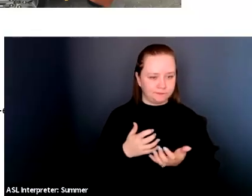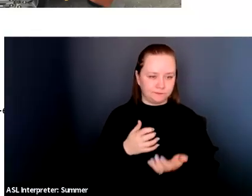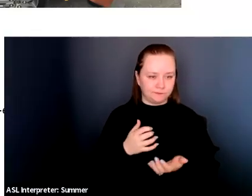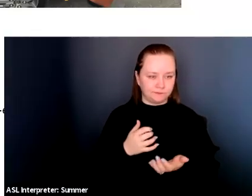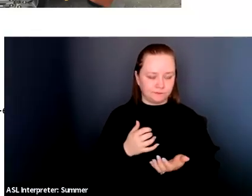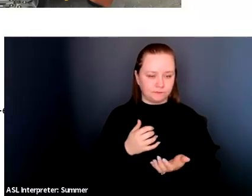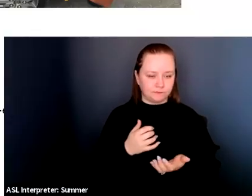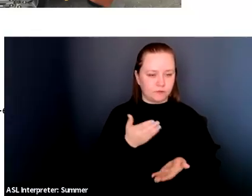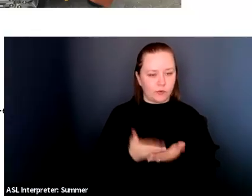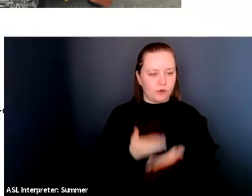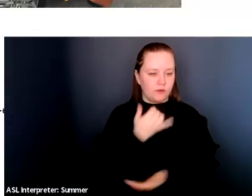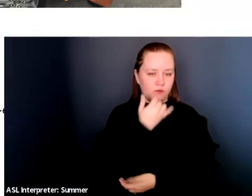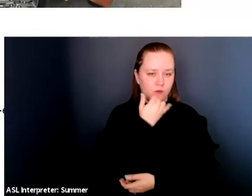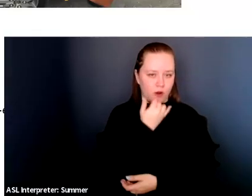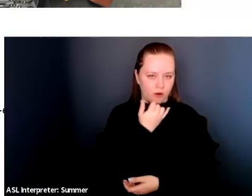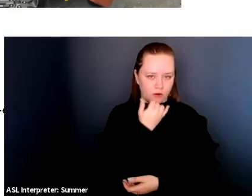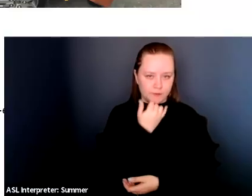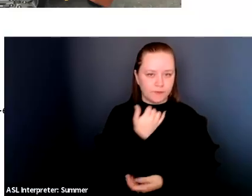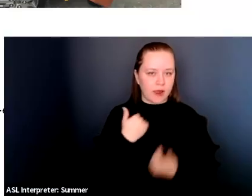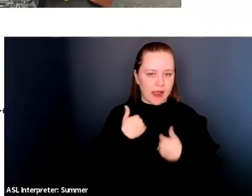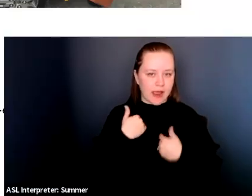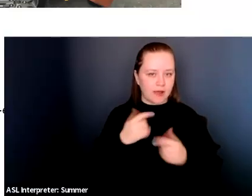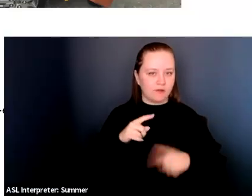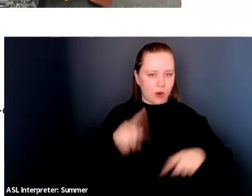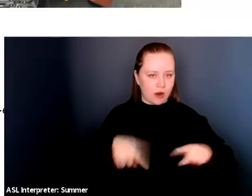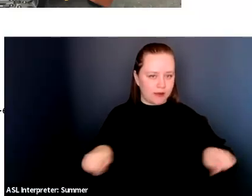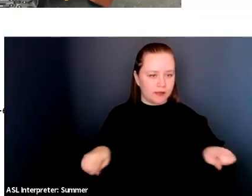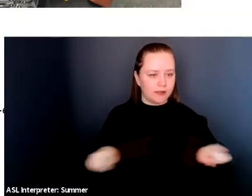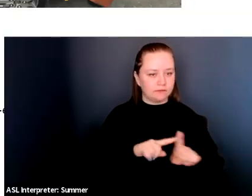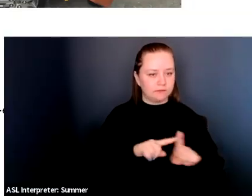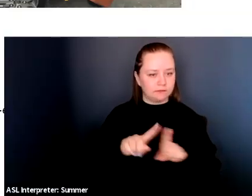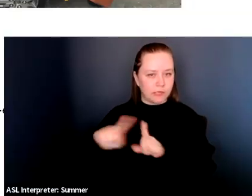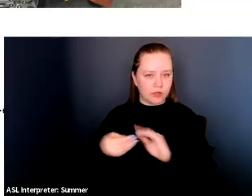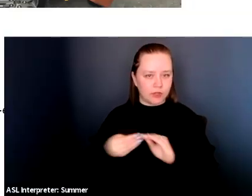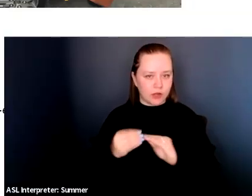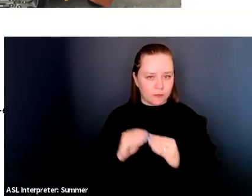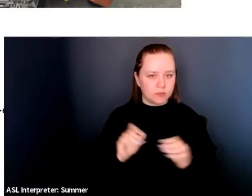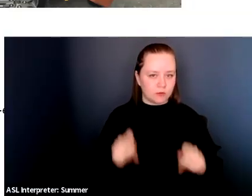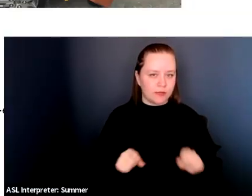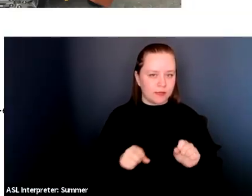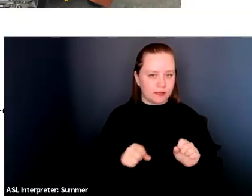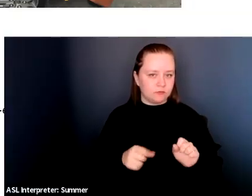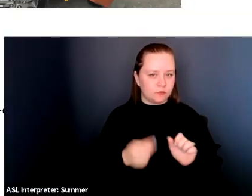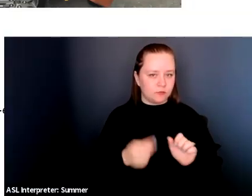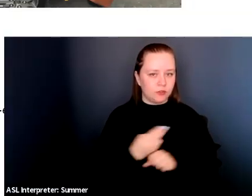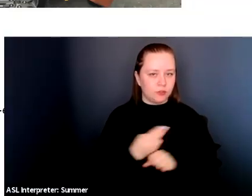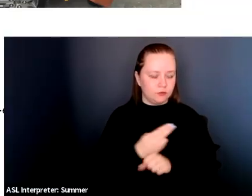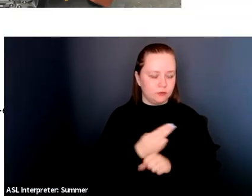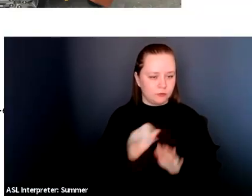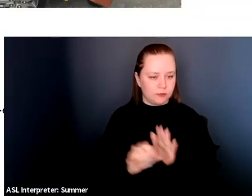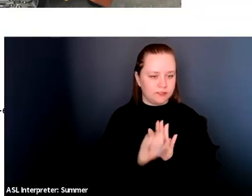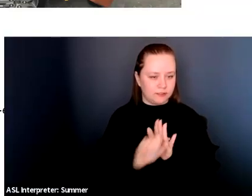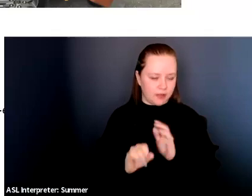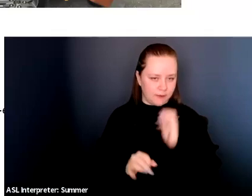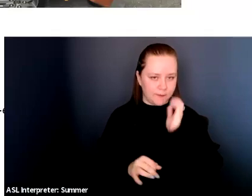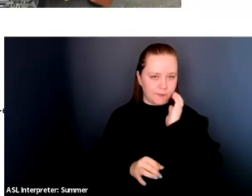that we can define in terms of disability. But I think if you use individuals that have a significant disability